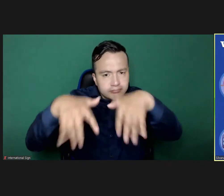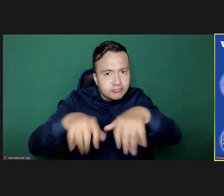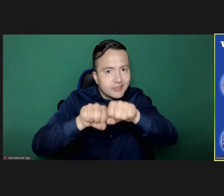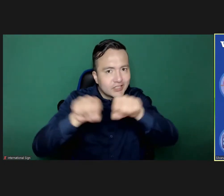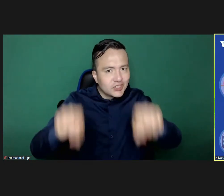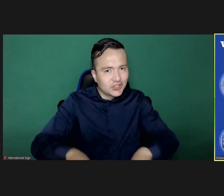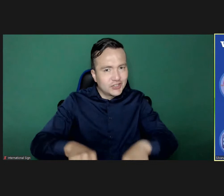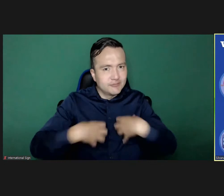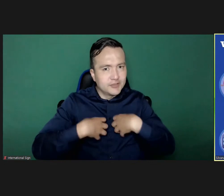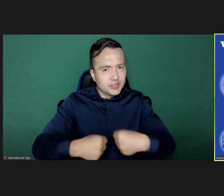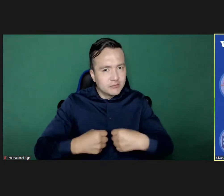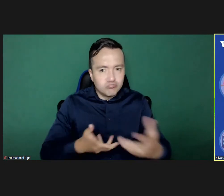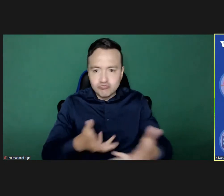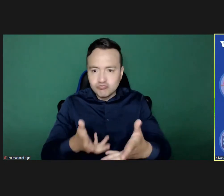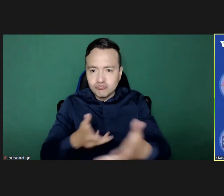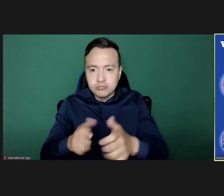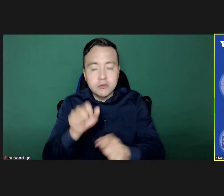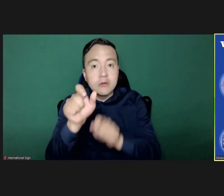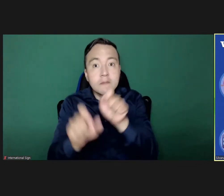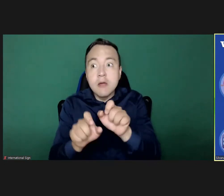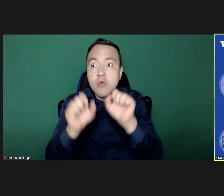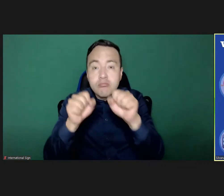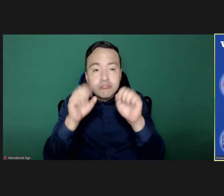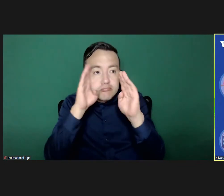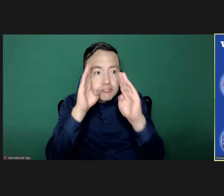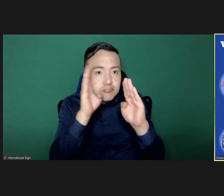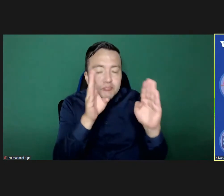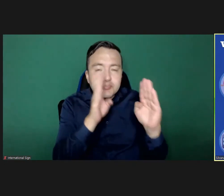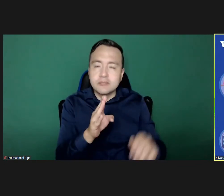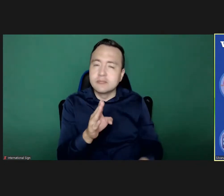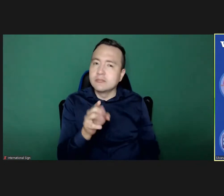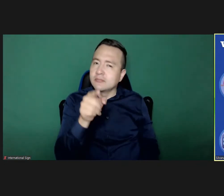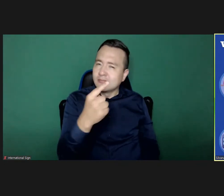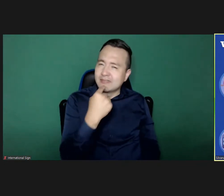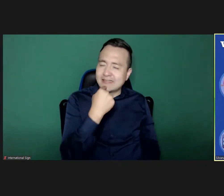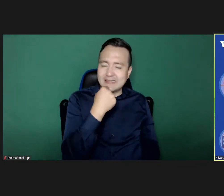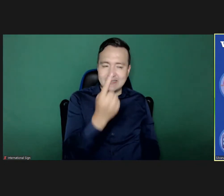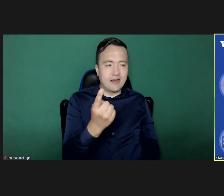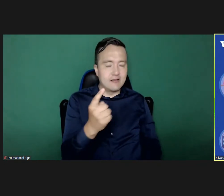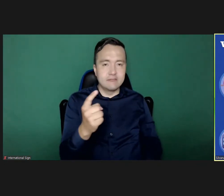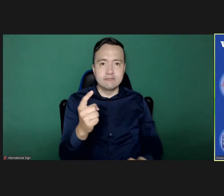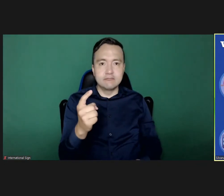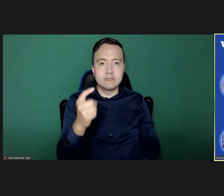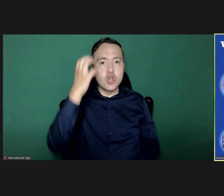chronic care policy, the multisector commission, focusing on primary health care renewal, and